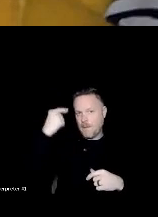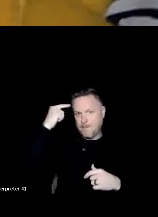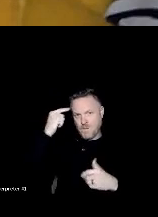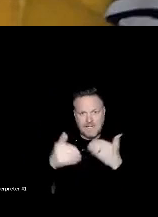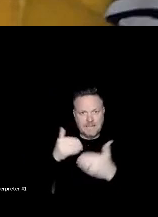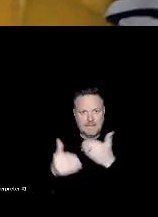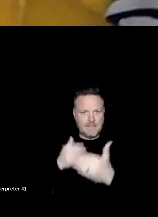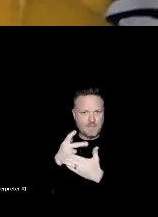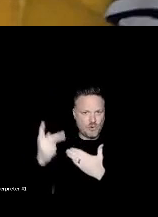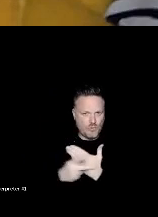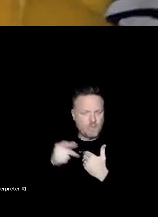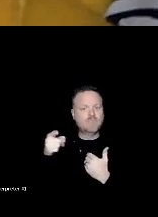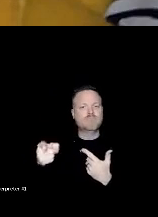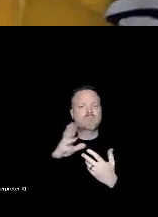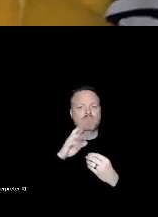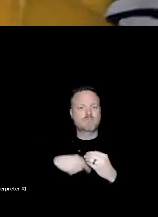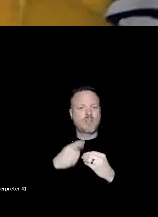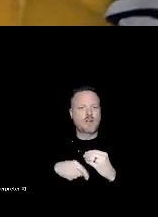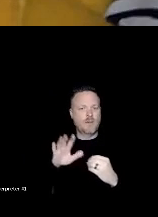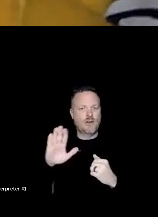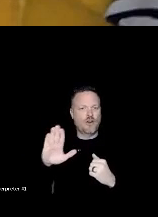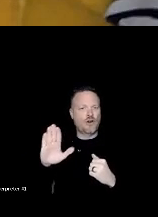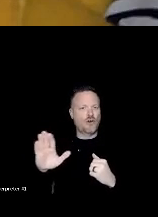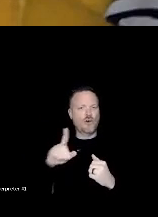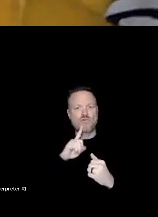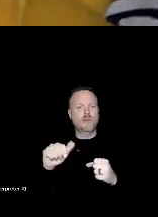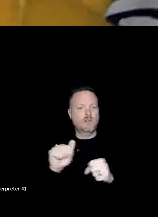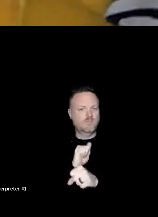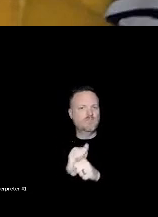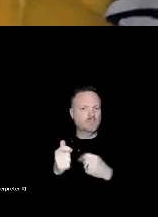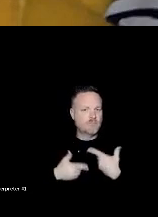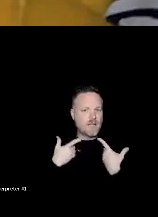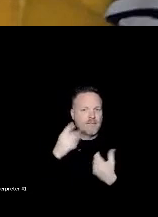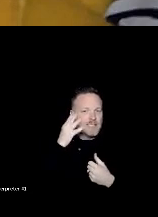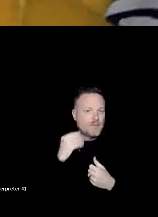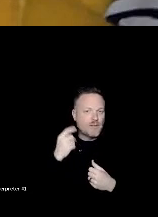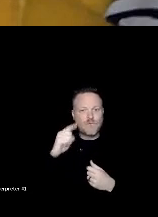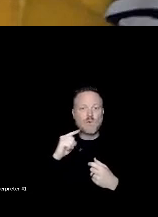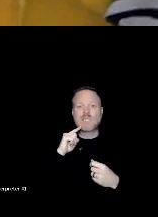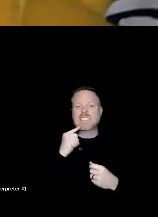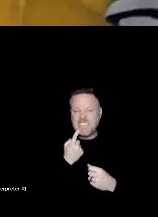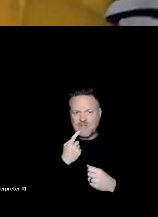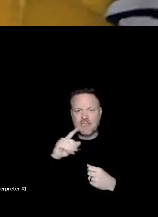She is going to talk about her lived experience of severe traumatic brain injury with her son,